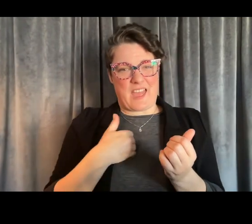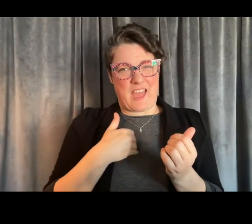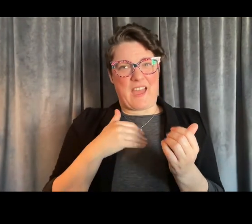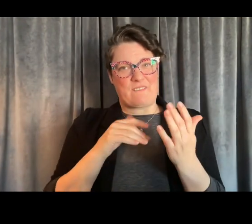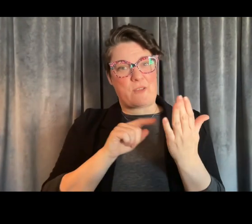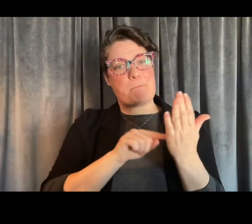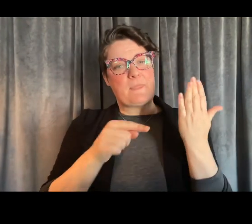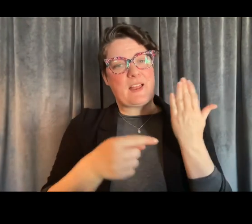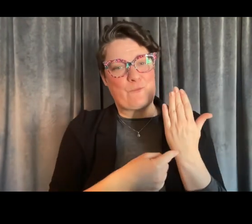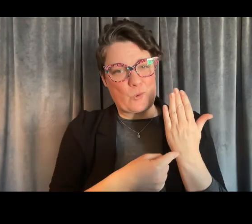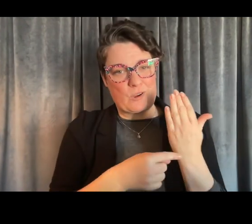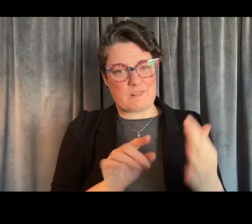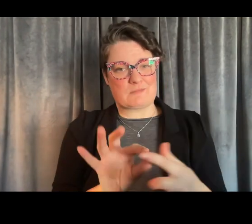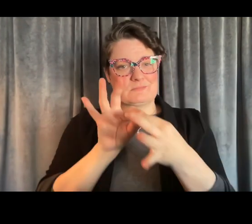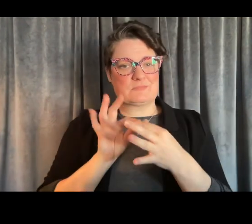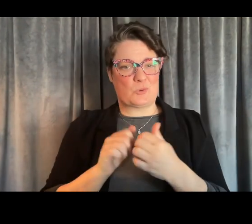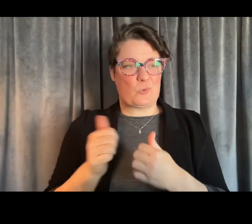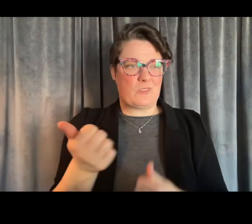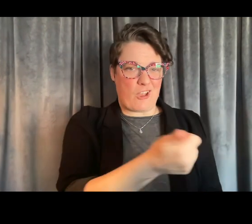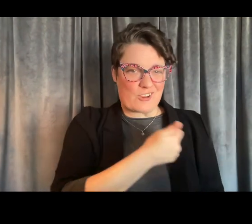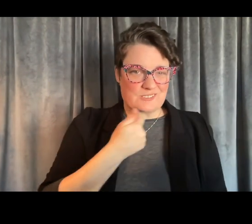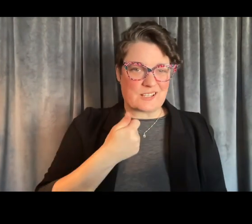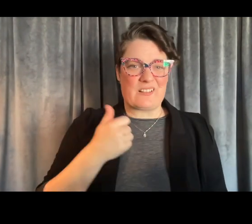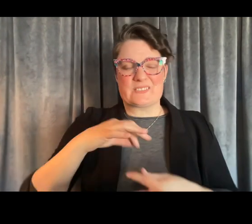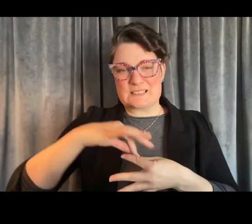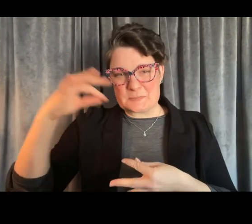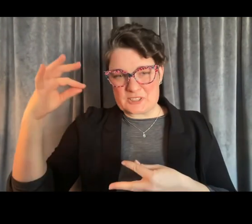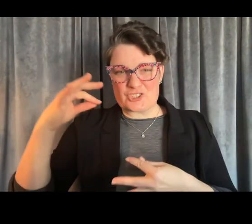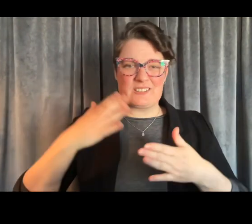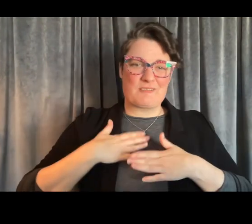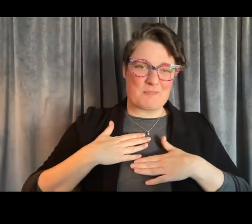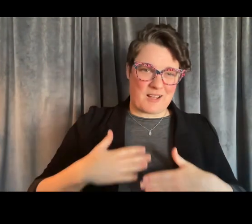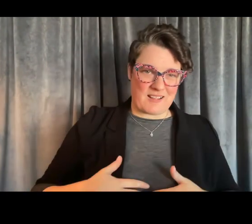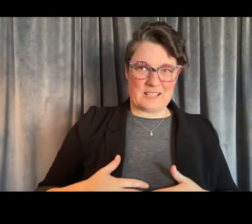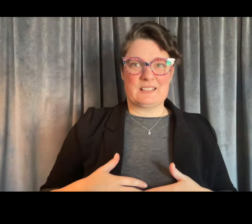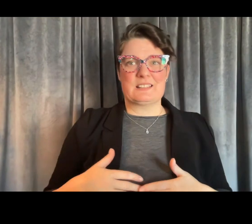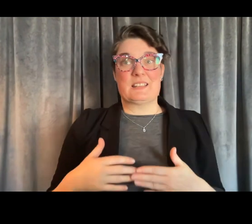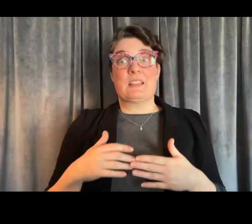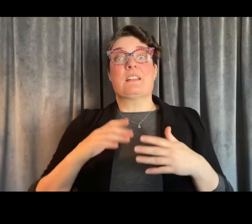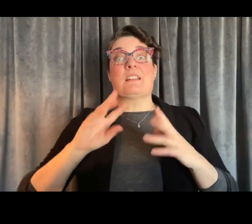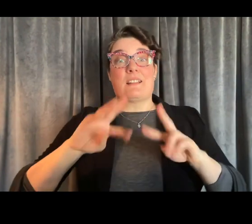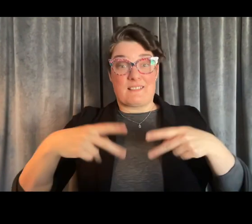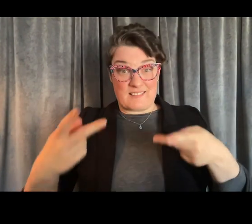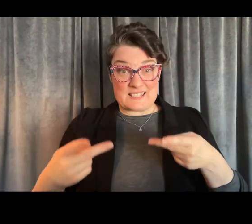ourselves and our spirits and our bodies. And then something that has like a soft outside, but a hard pit and